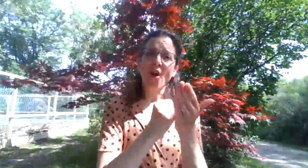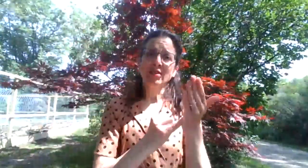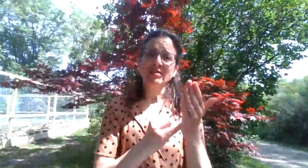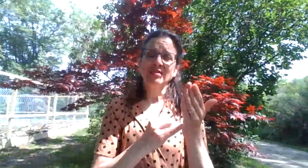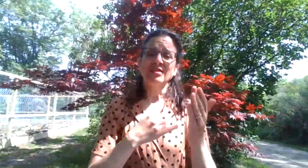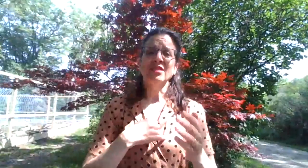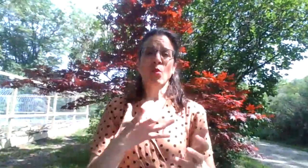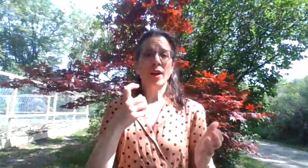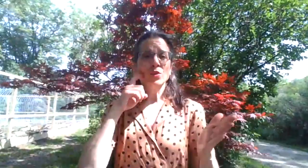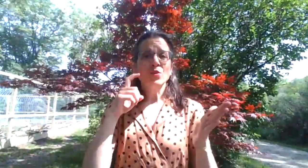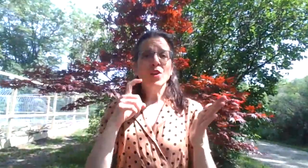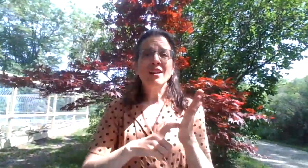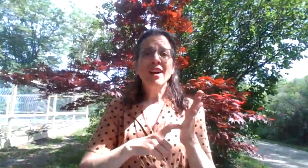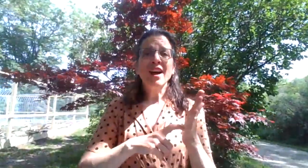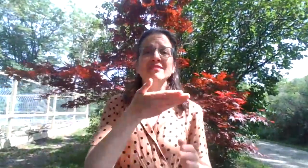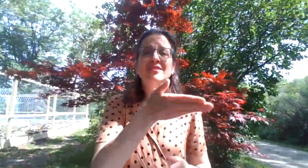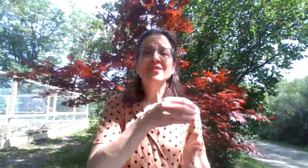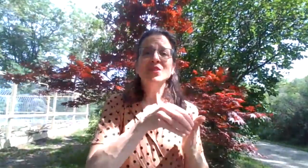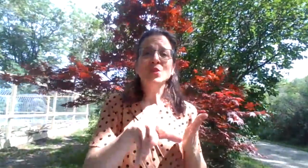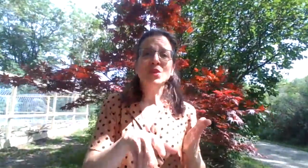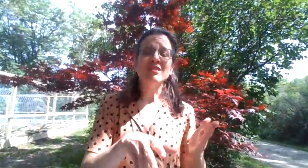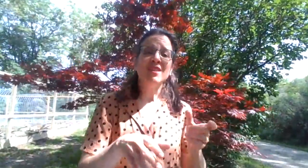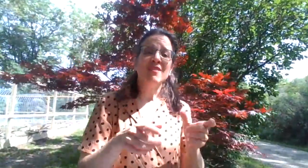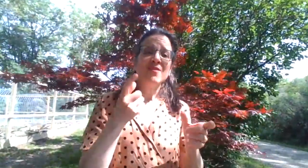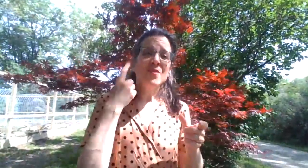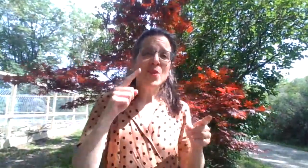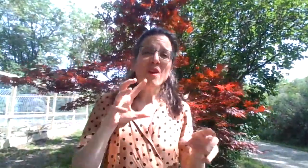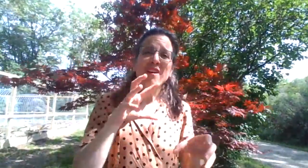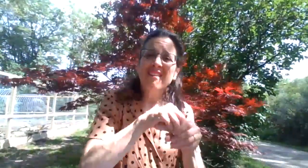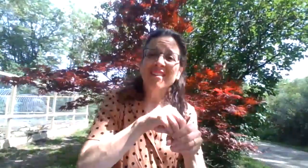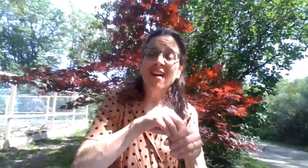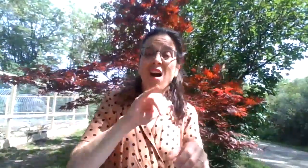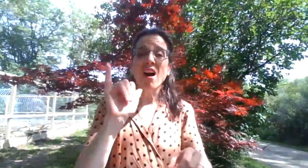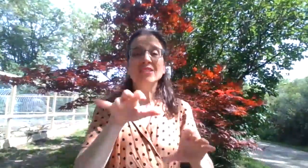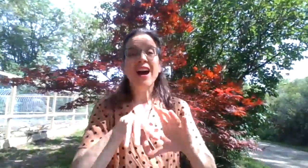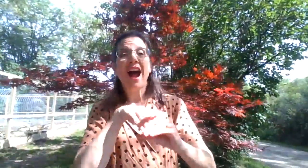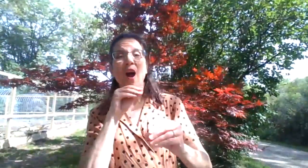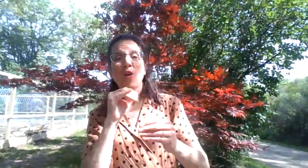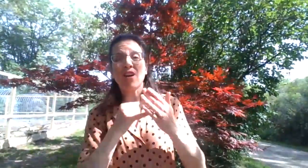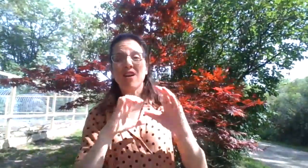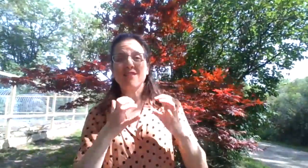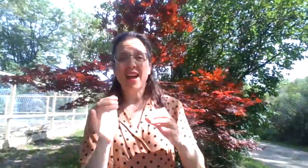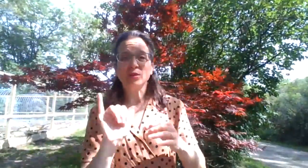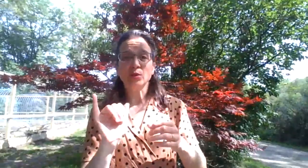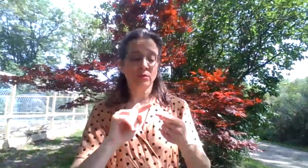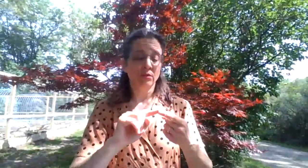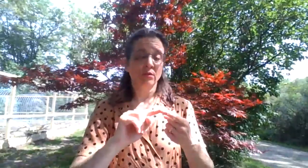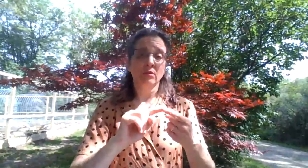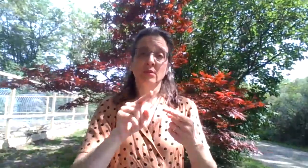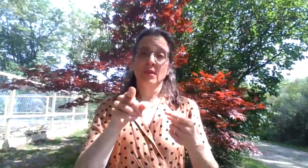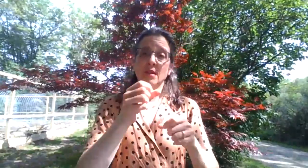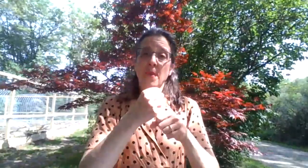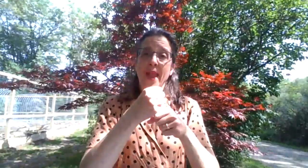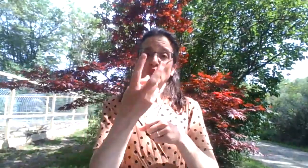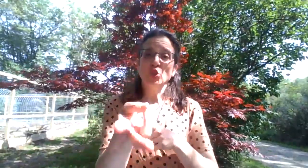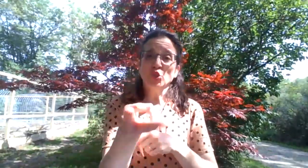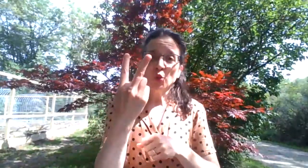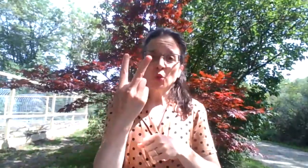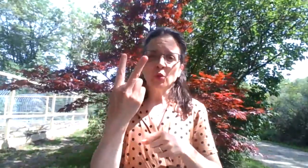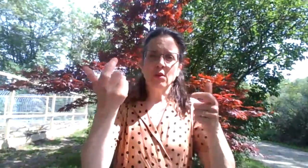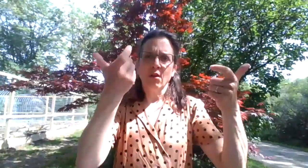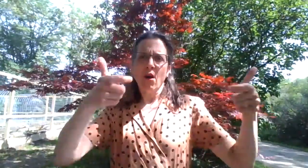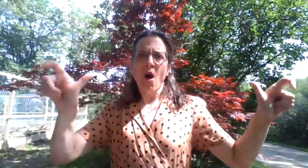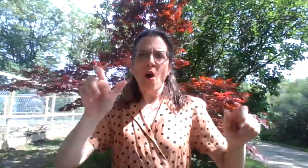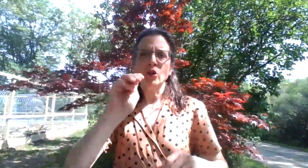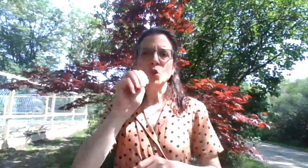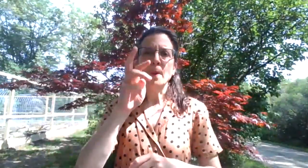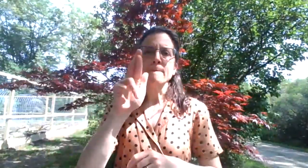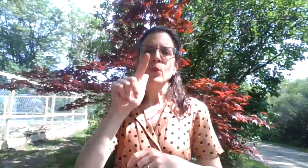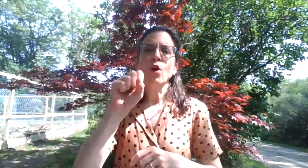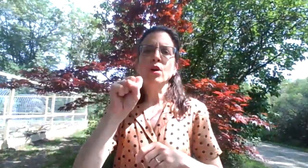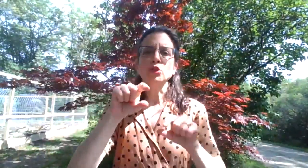This student was involved in both - in and out of the classroom.